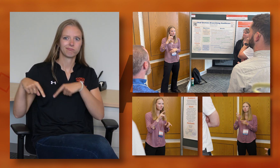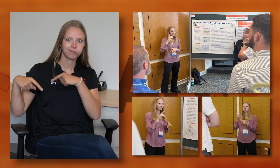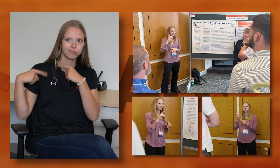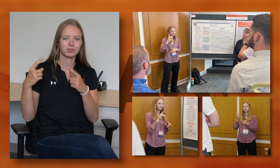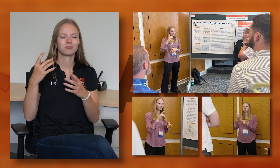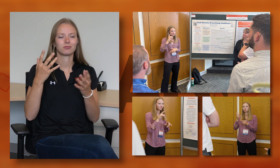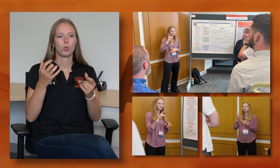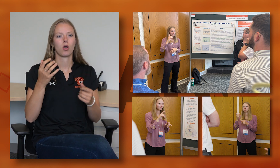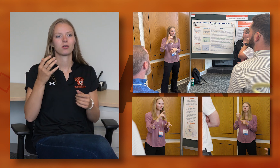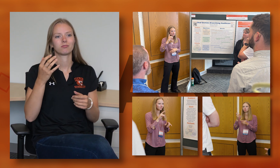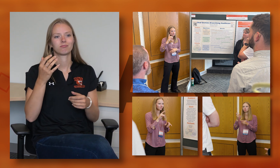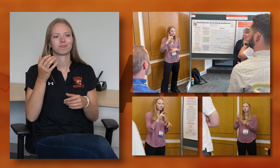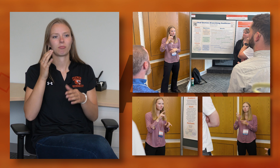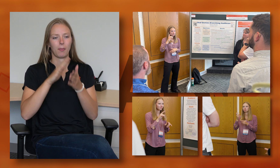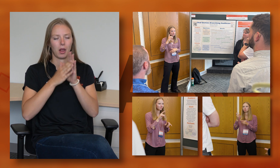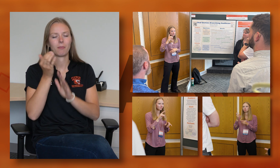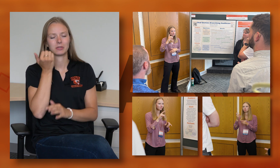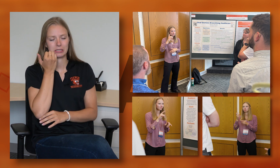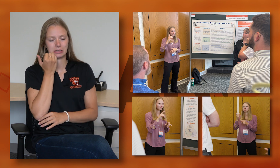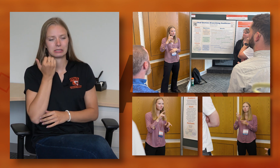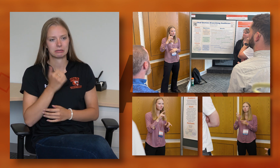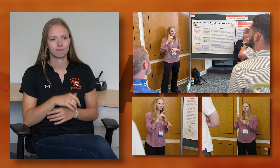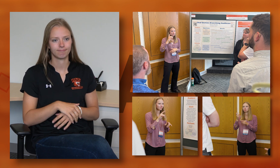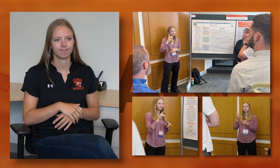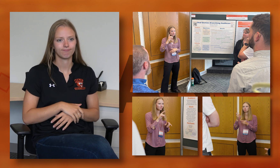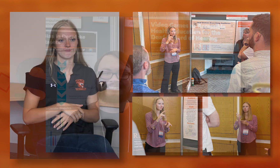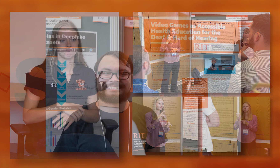So, that's when I decided that I wanted to be a dentist.